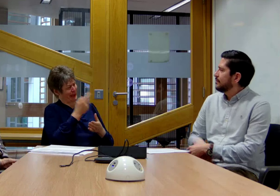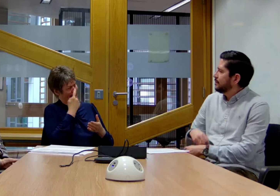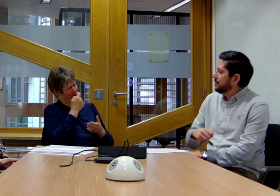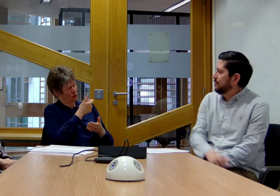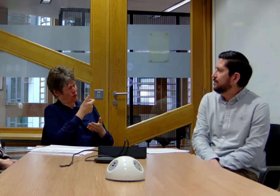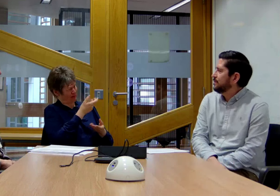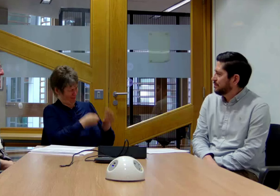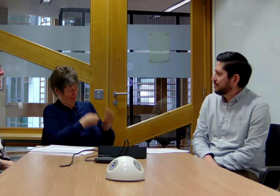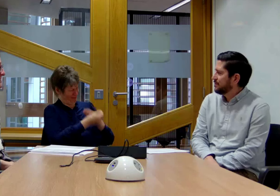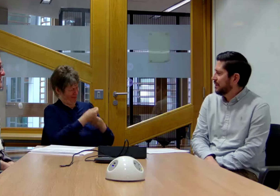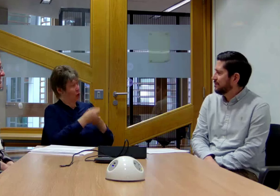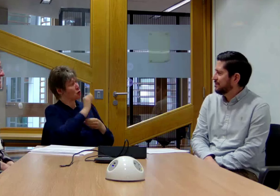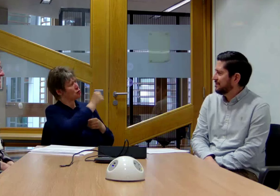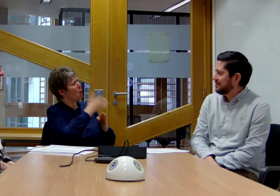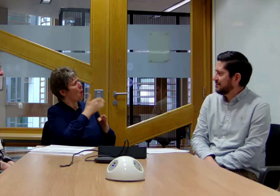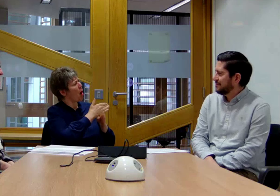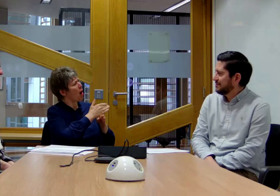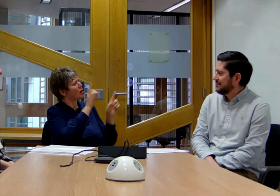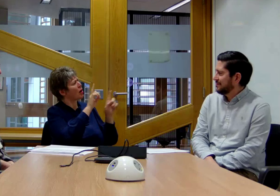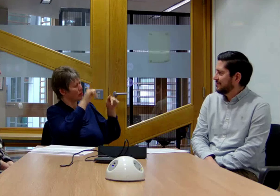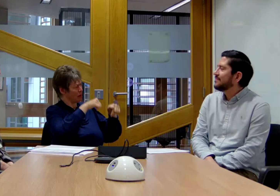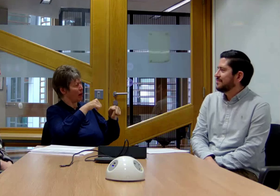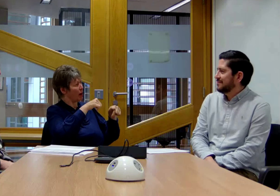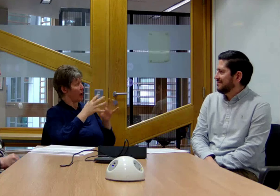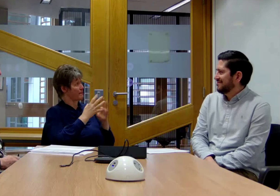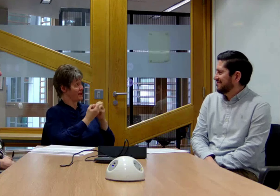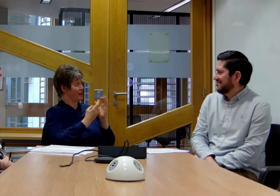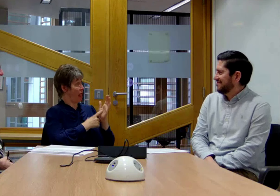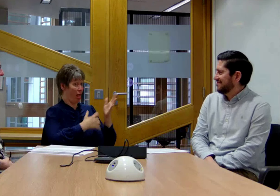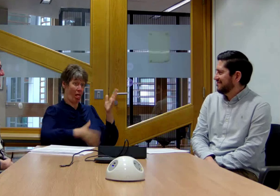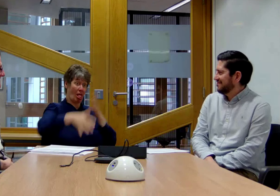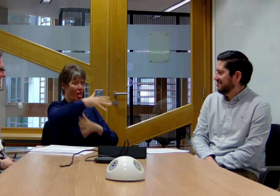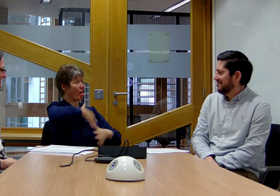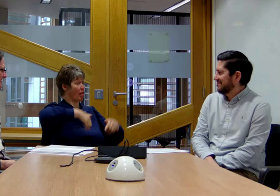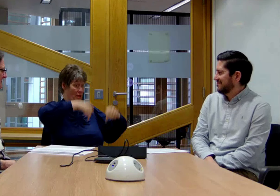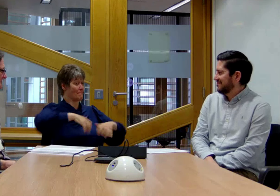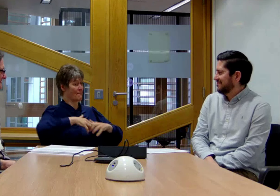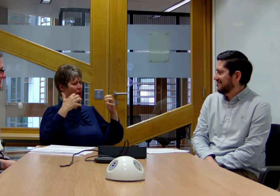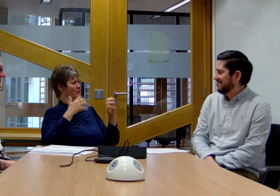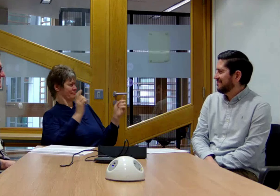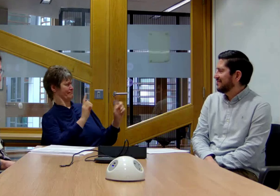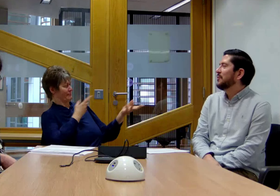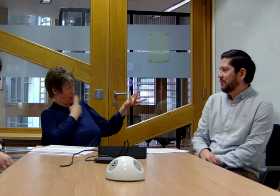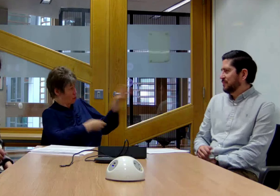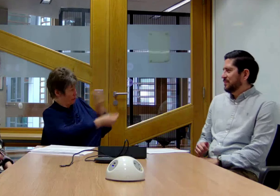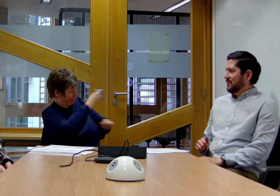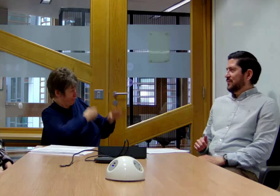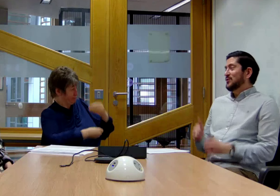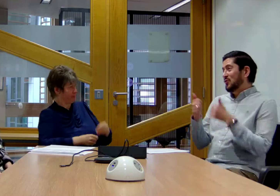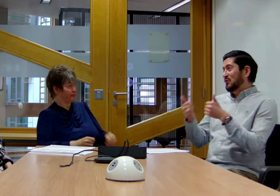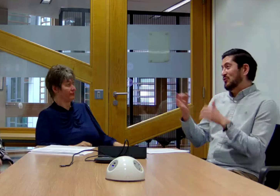So firstly tell us a bit about your work and about the position of BSL here in Scottish Parliament.